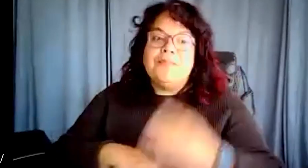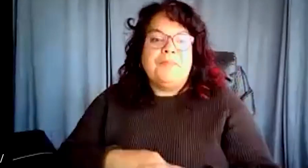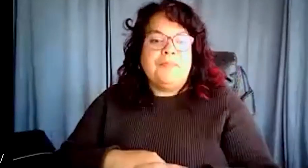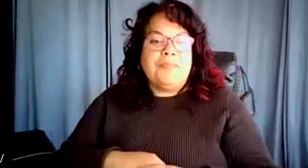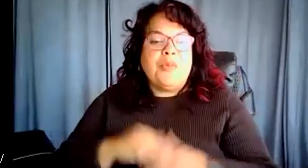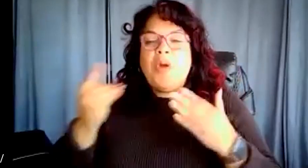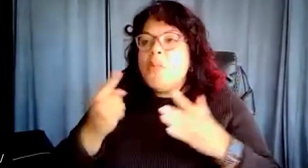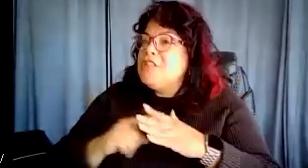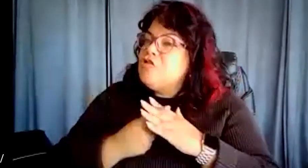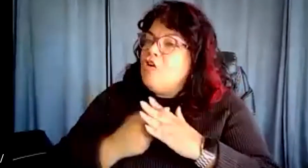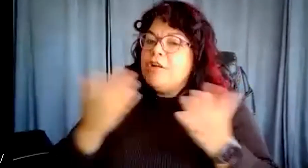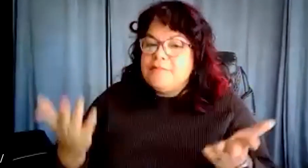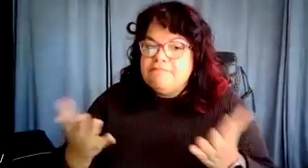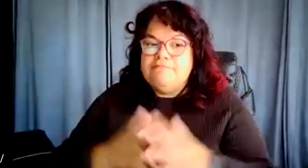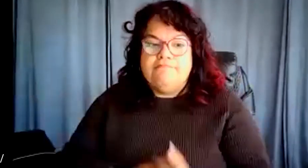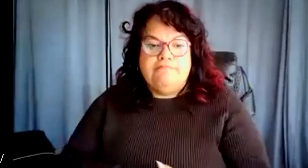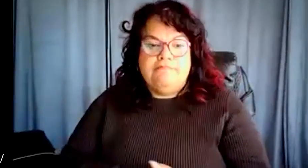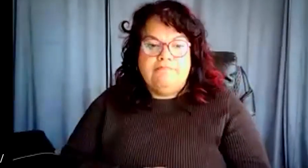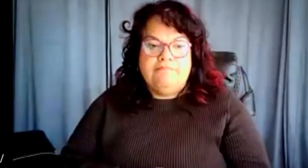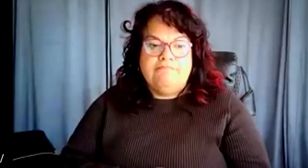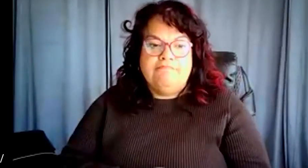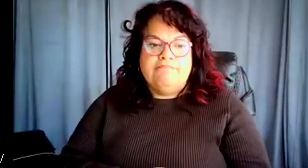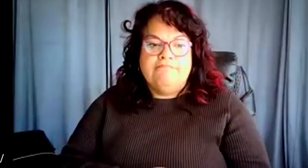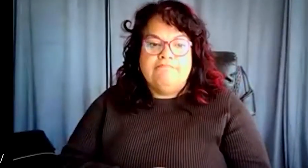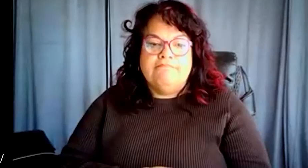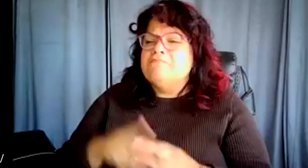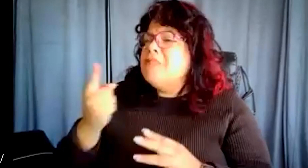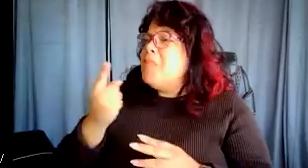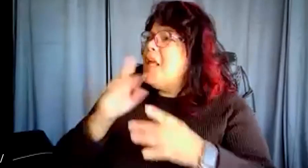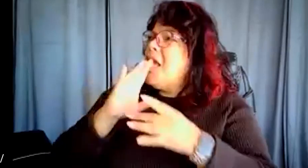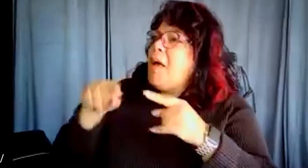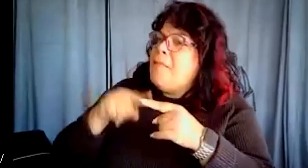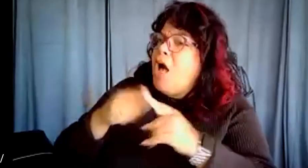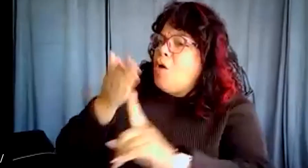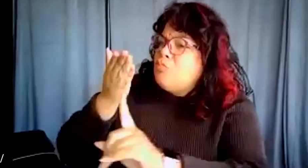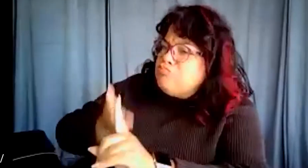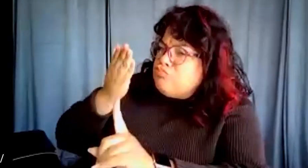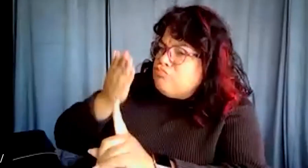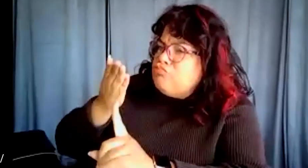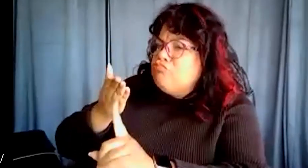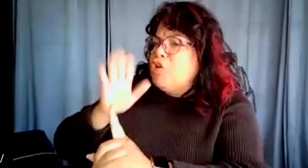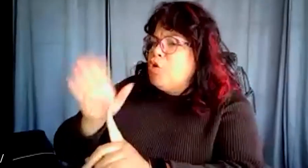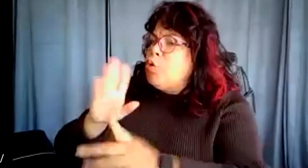So, we always start with, if you could just say a little bit about you, personally, your